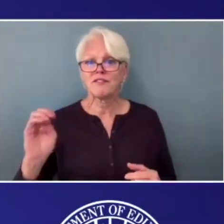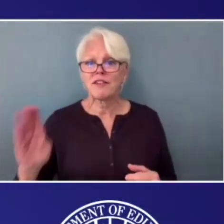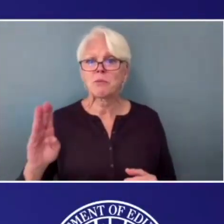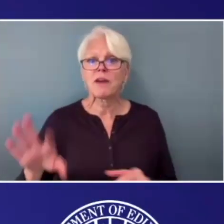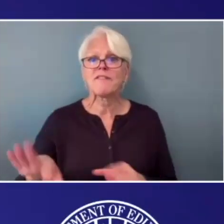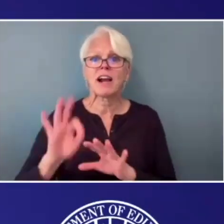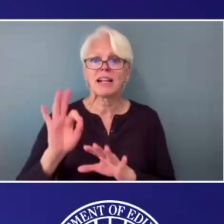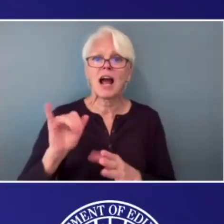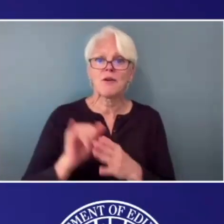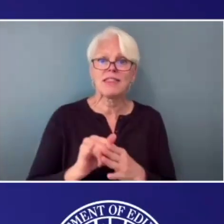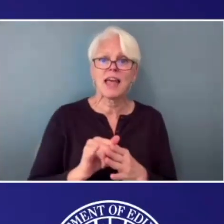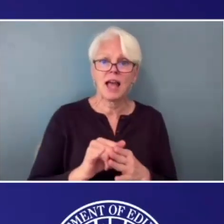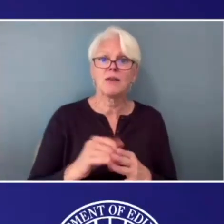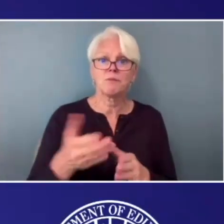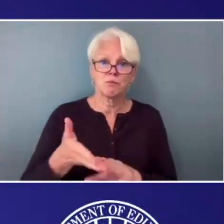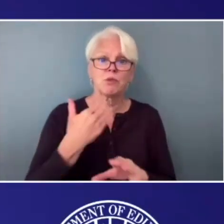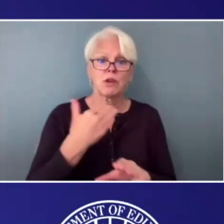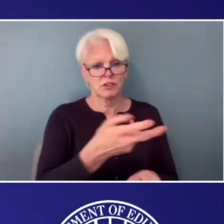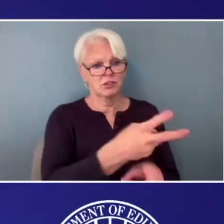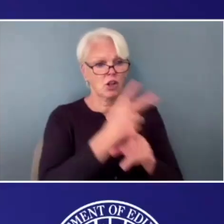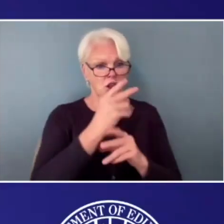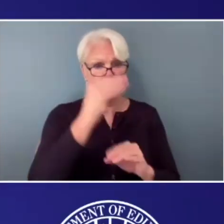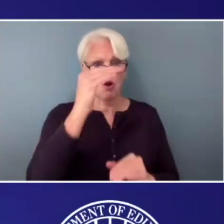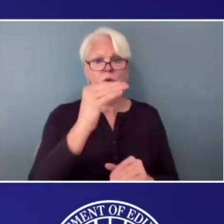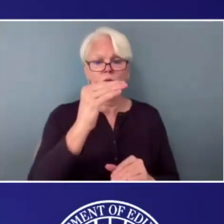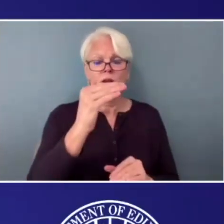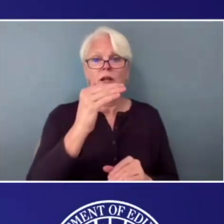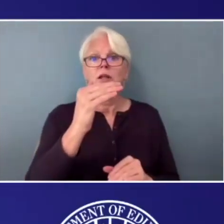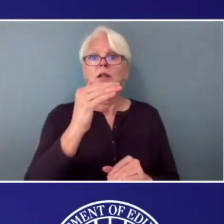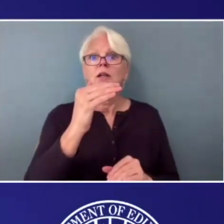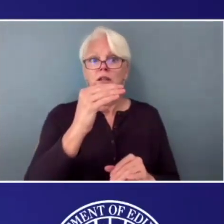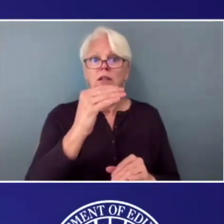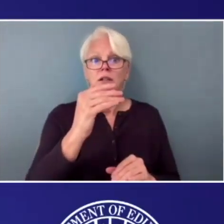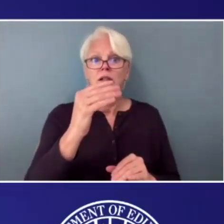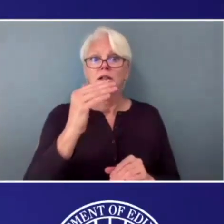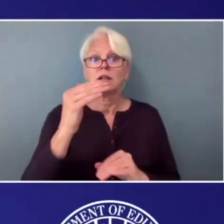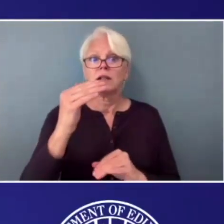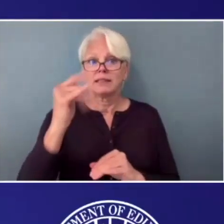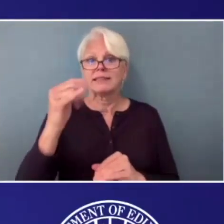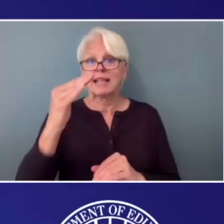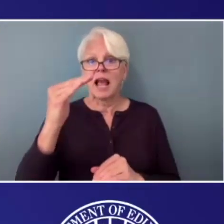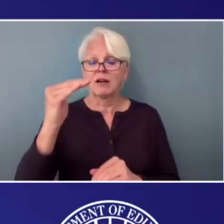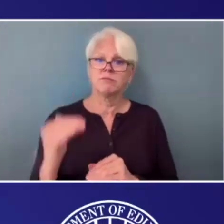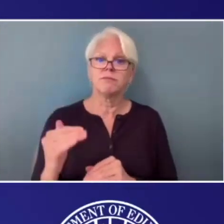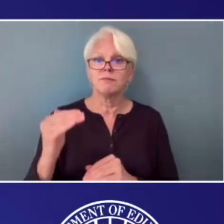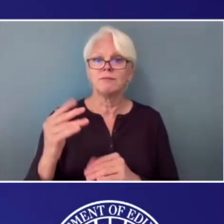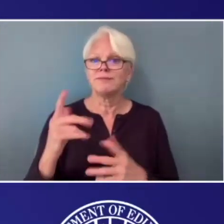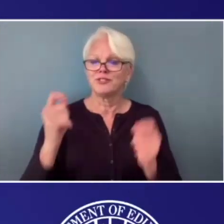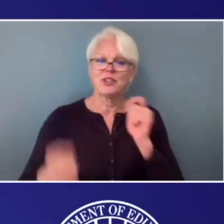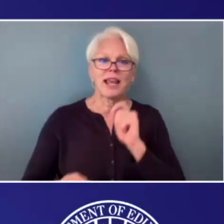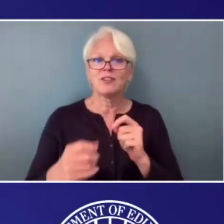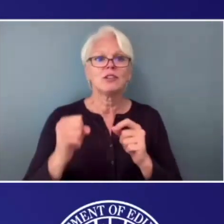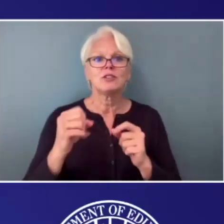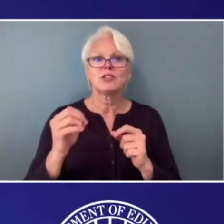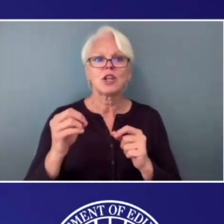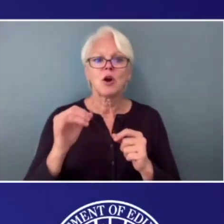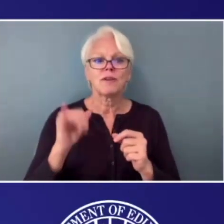is now $2,500 per year annual loan limit. And so that's why I asked for clarification